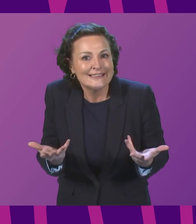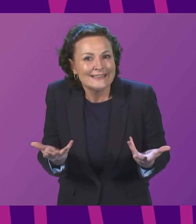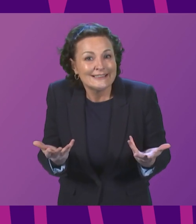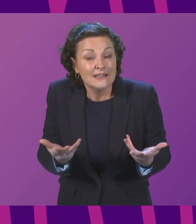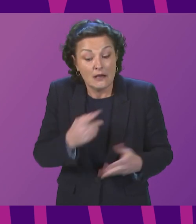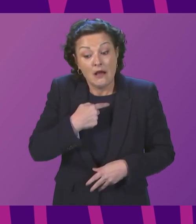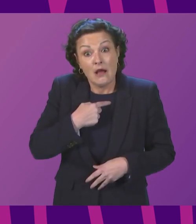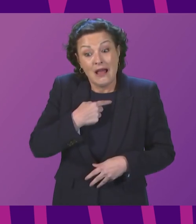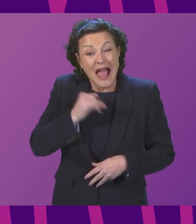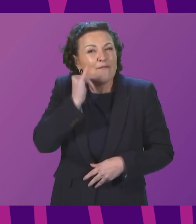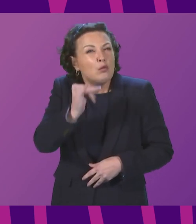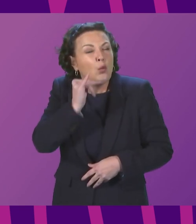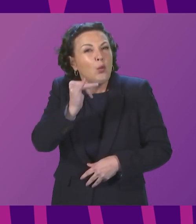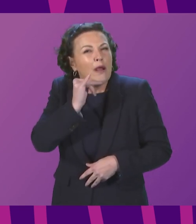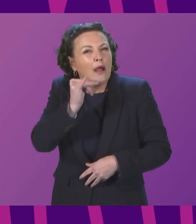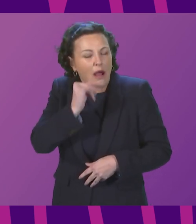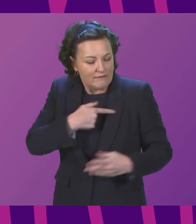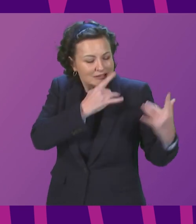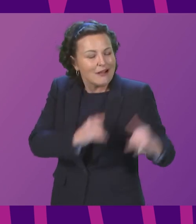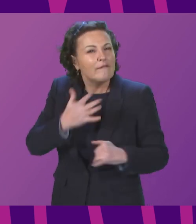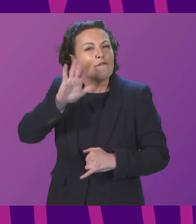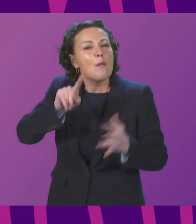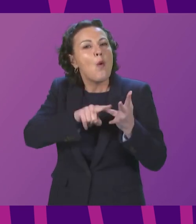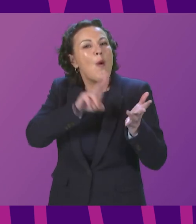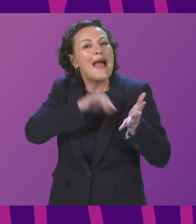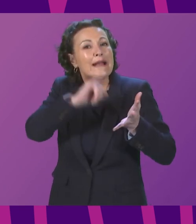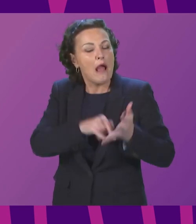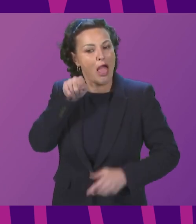survey that is published by the Office of National Statistics gives a better indication.